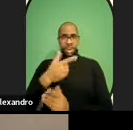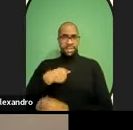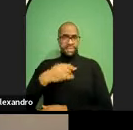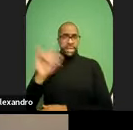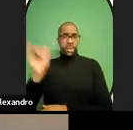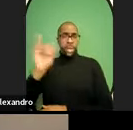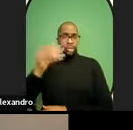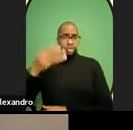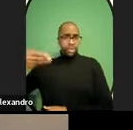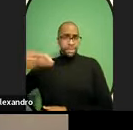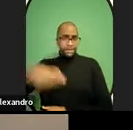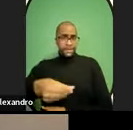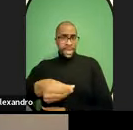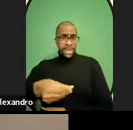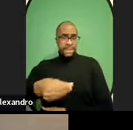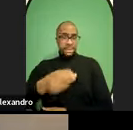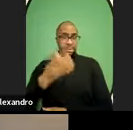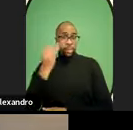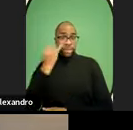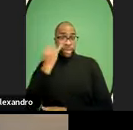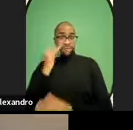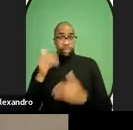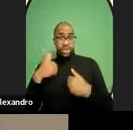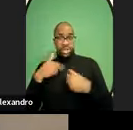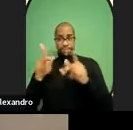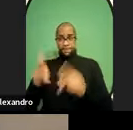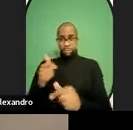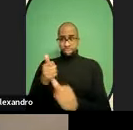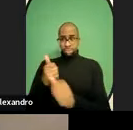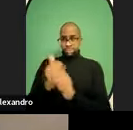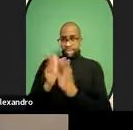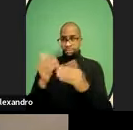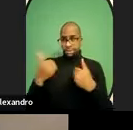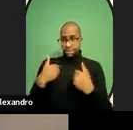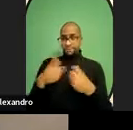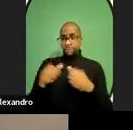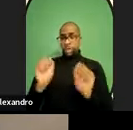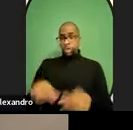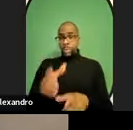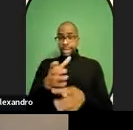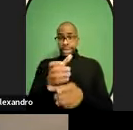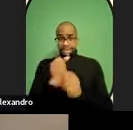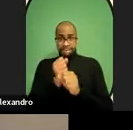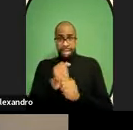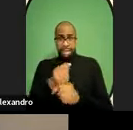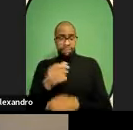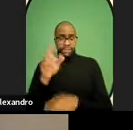e steps should be covered by then steps should be covered by the insurance. So if you have some So if you have something or somebody who has an insurance they can actually like get those